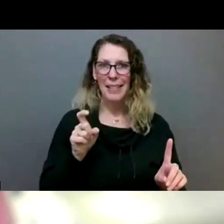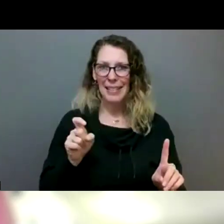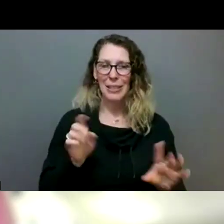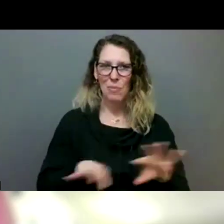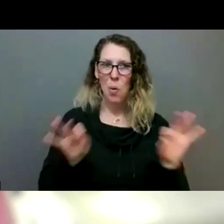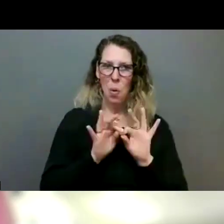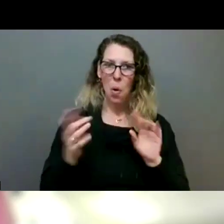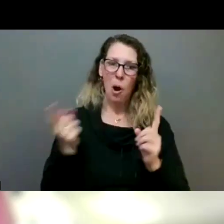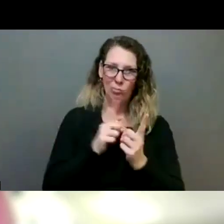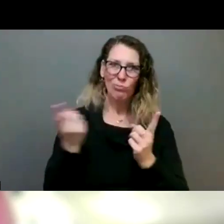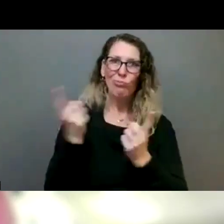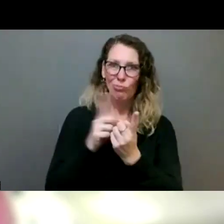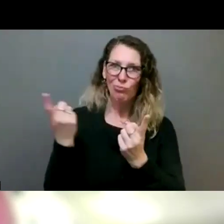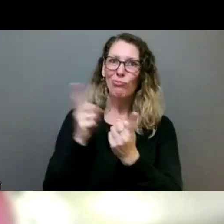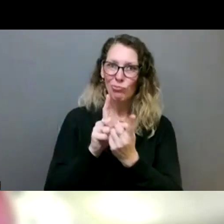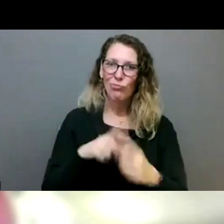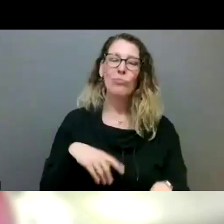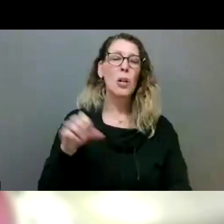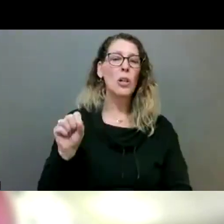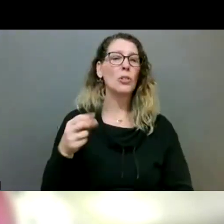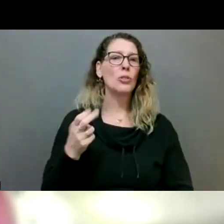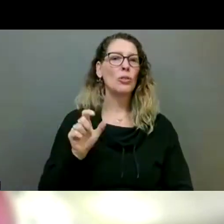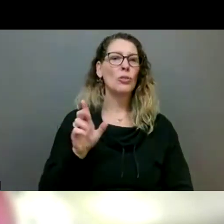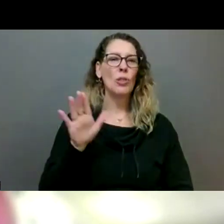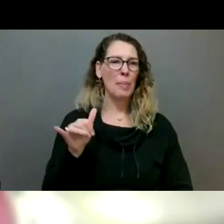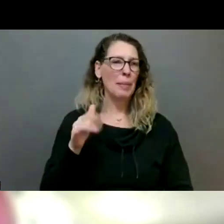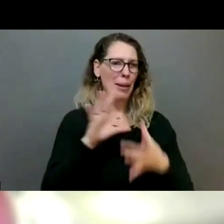being that the champion. I think Shelby said you know, like the I don't think